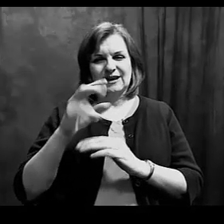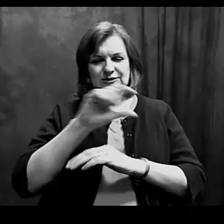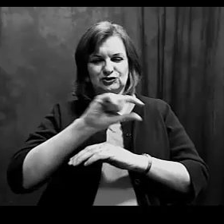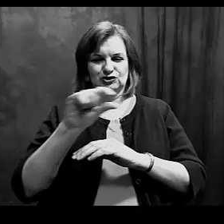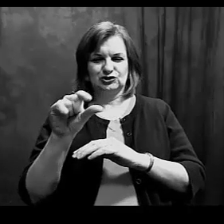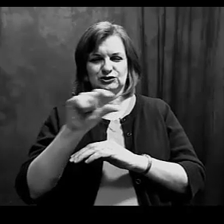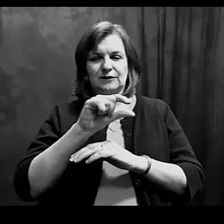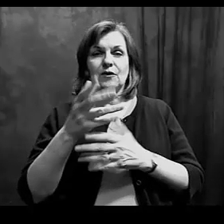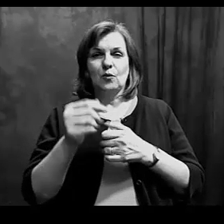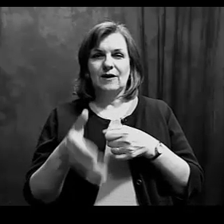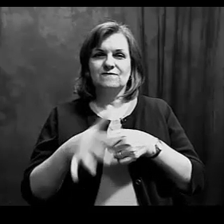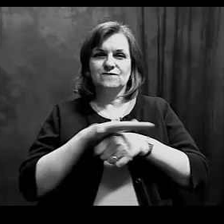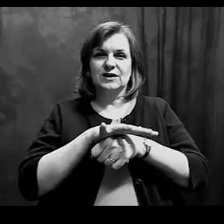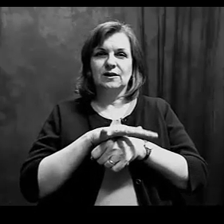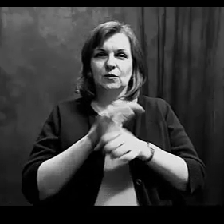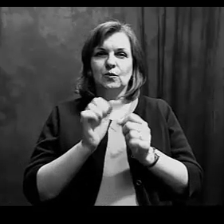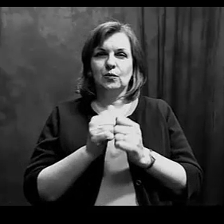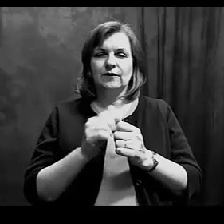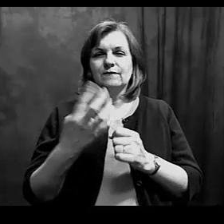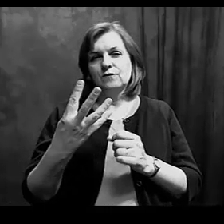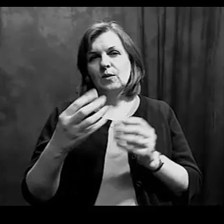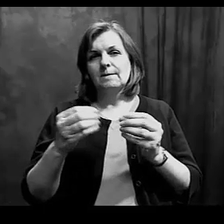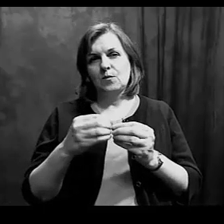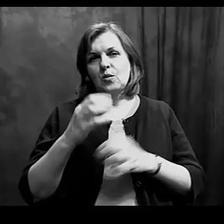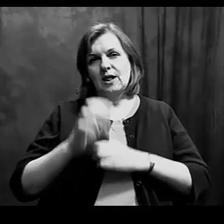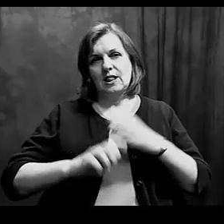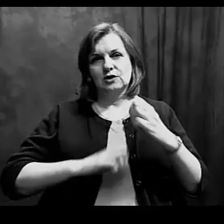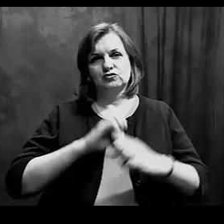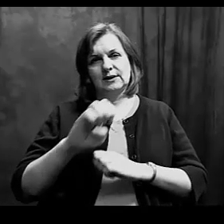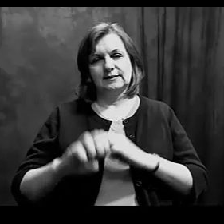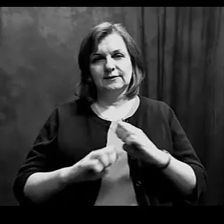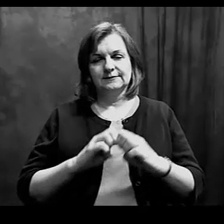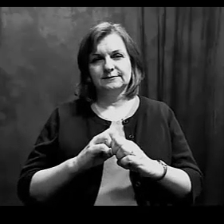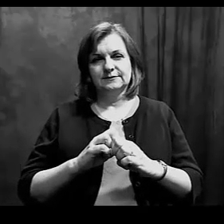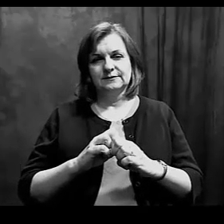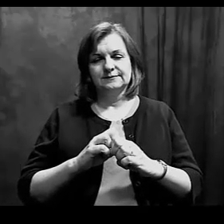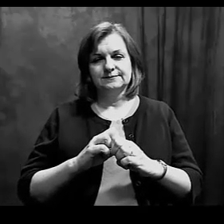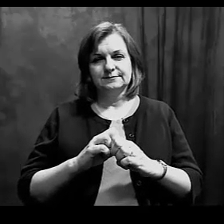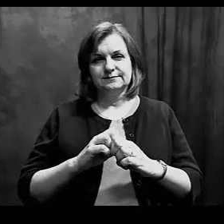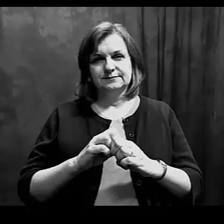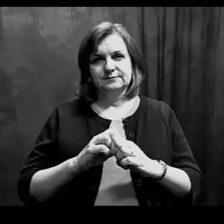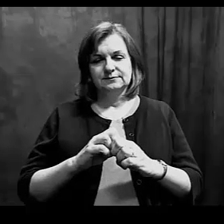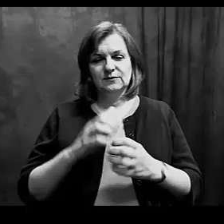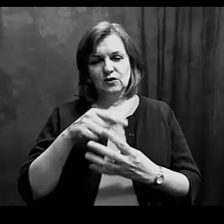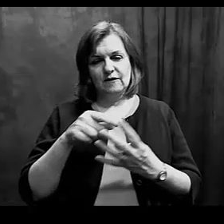or filling that outer shell of its electron cloud with four additional electrons so those four